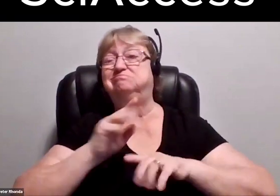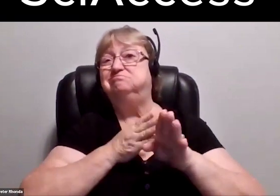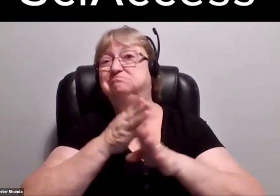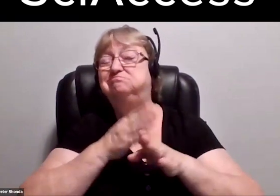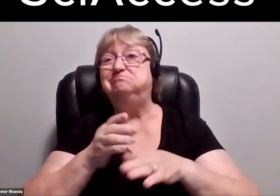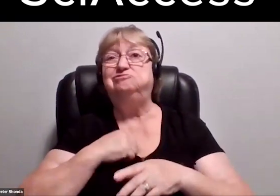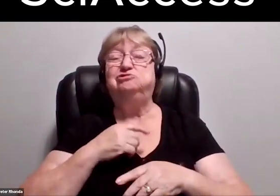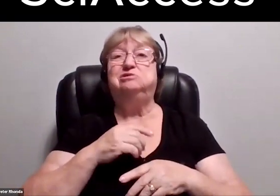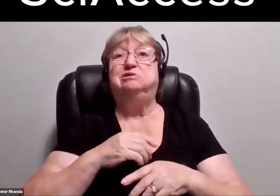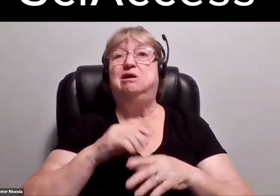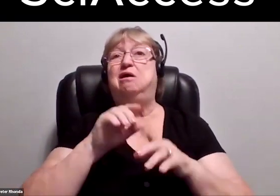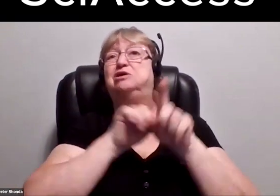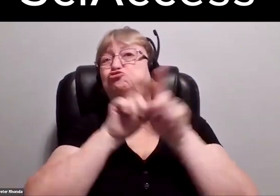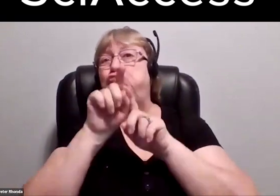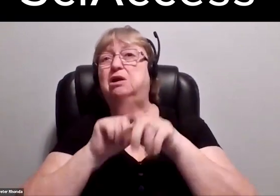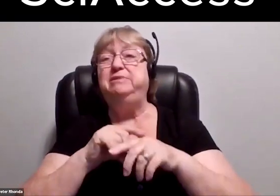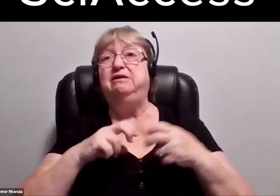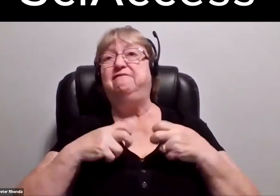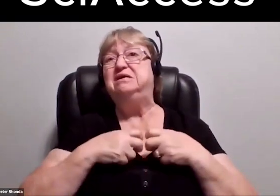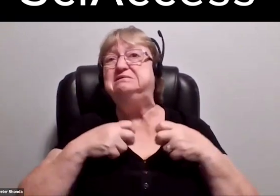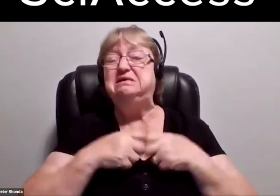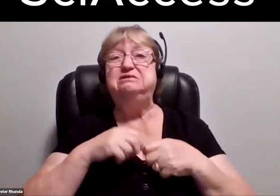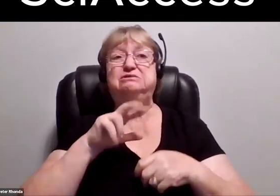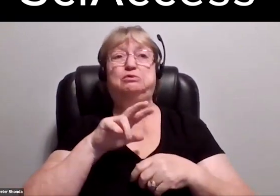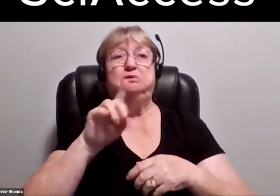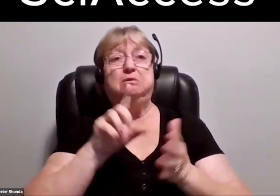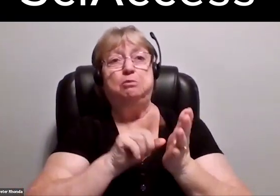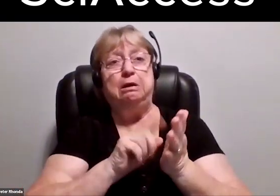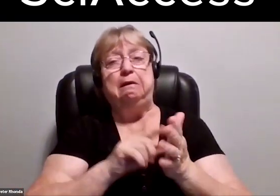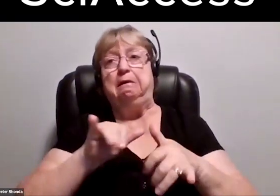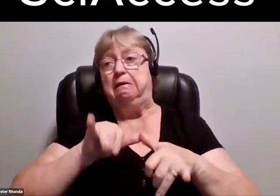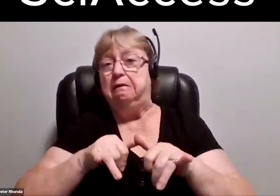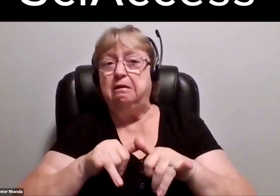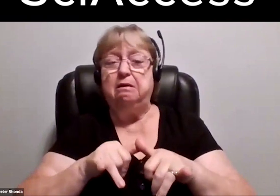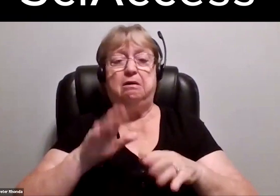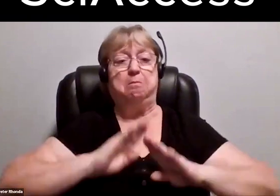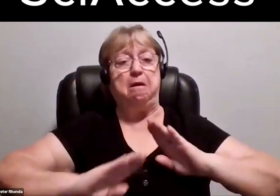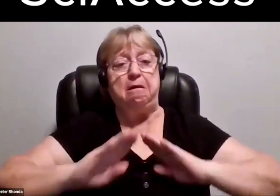physics, 3D printing, engineering, biology, chemistry, geoscience,